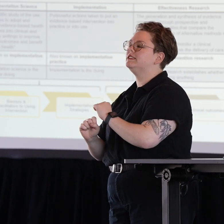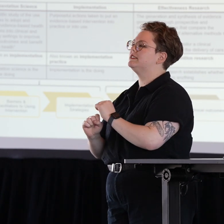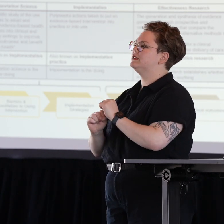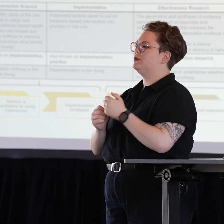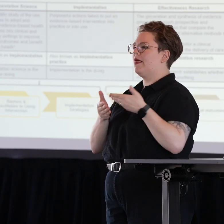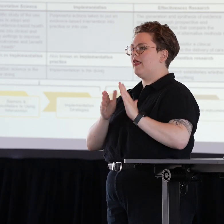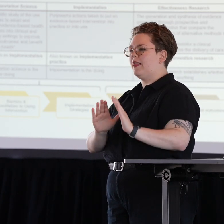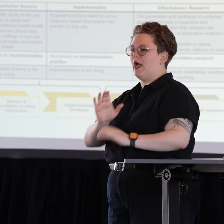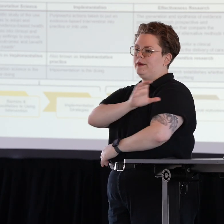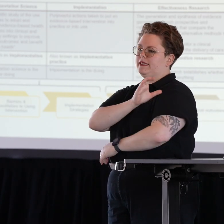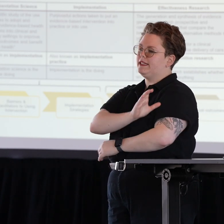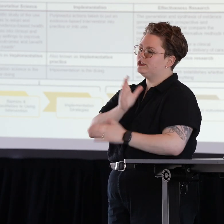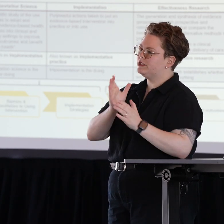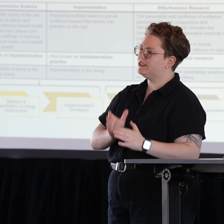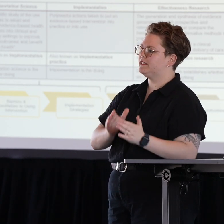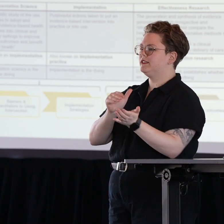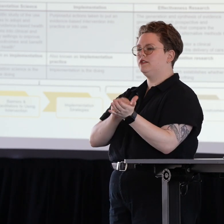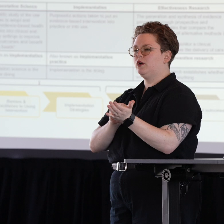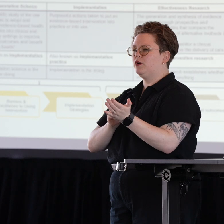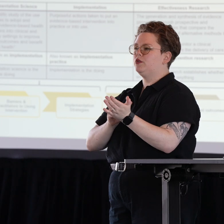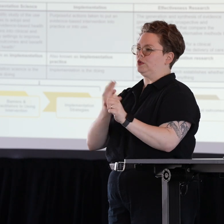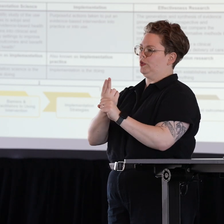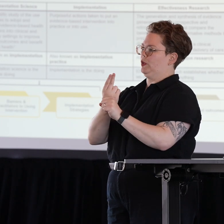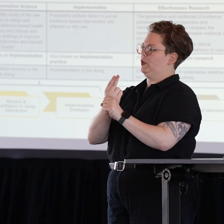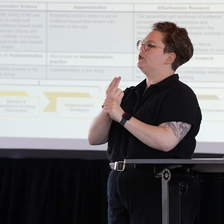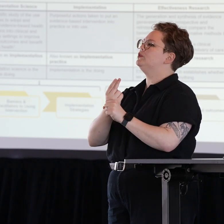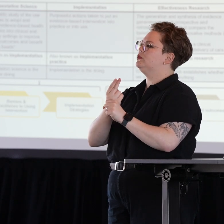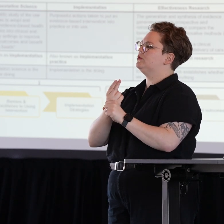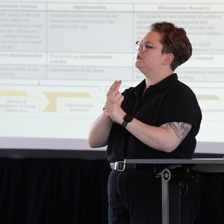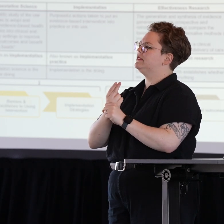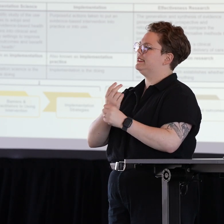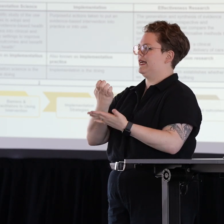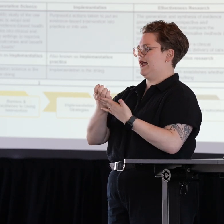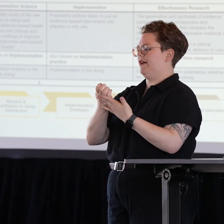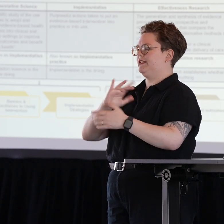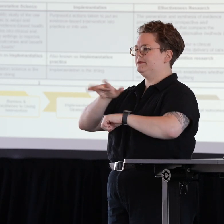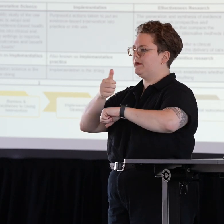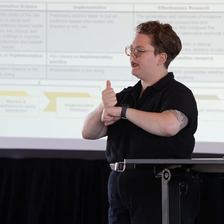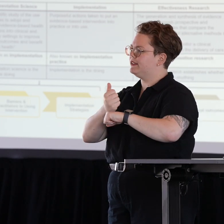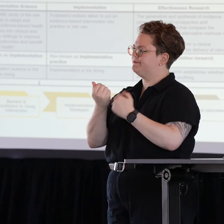and other people to use those evidence based interventions and integrate them into their their care practices, their care